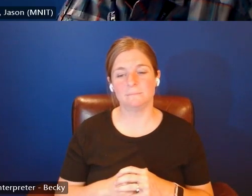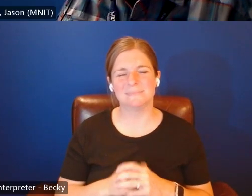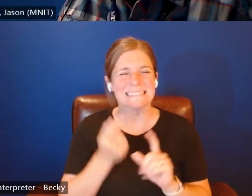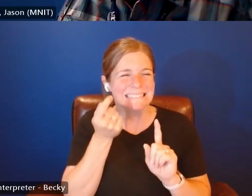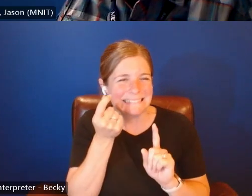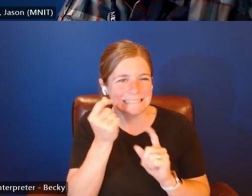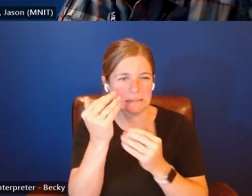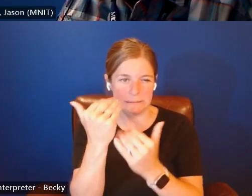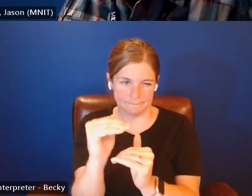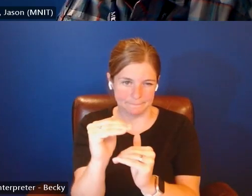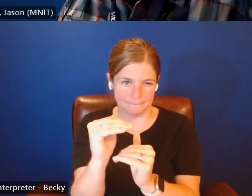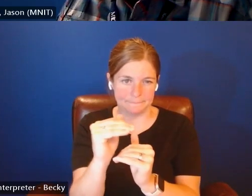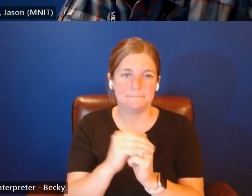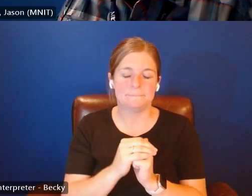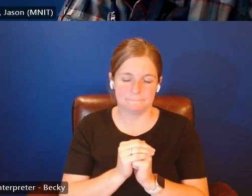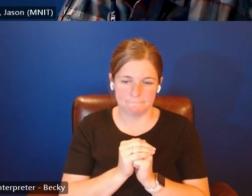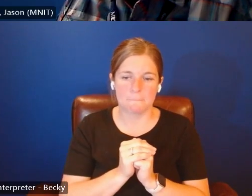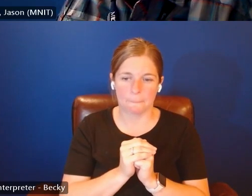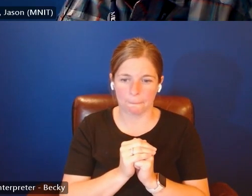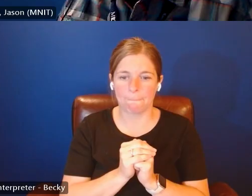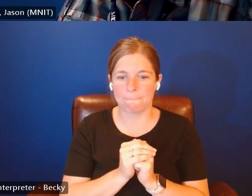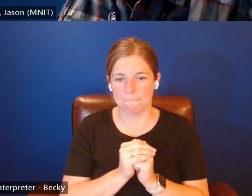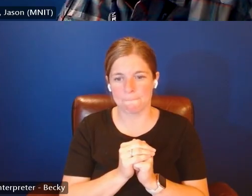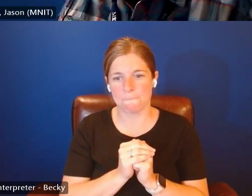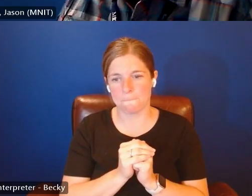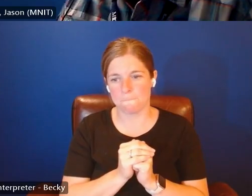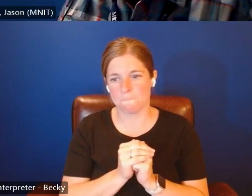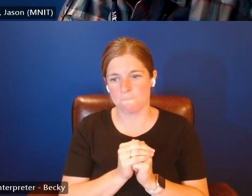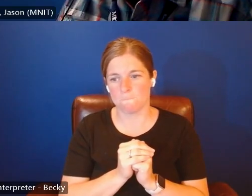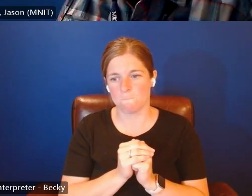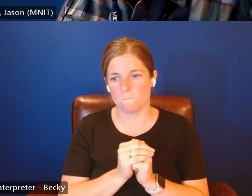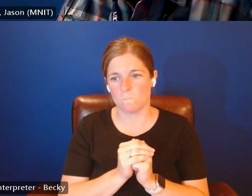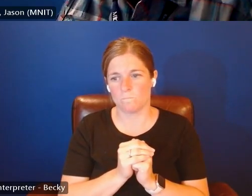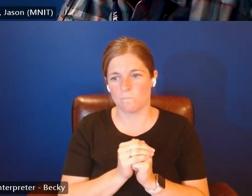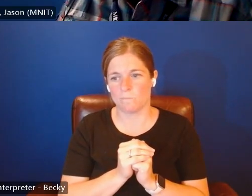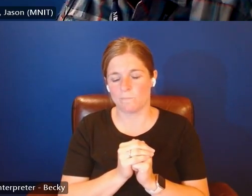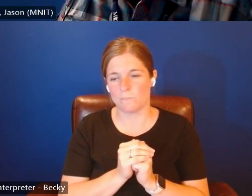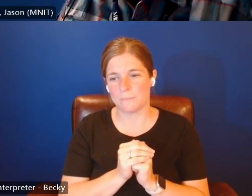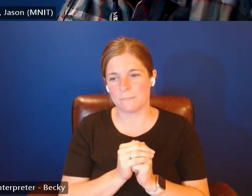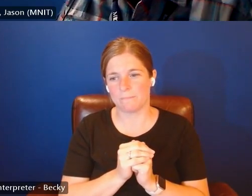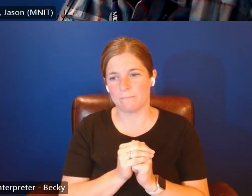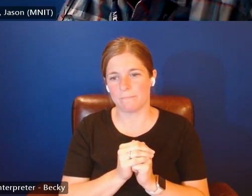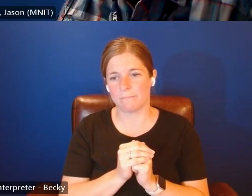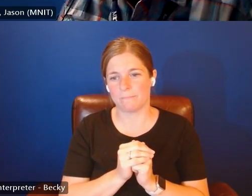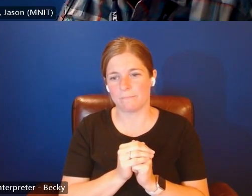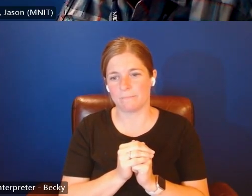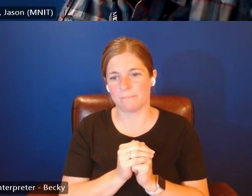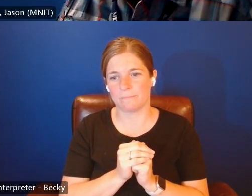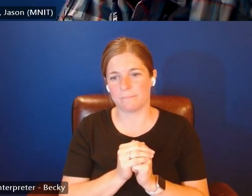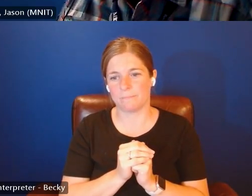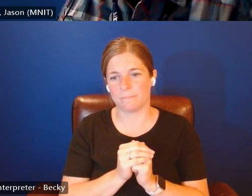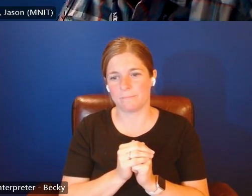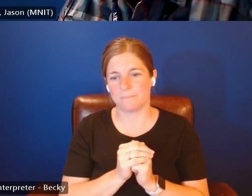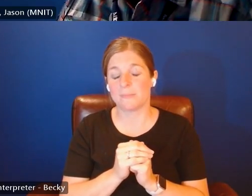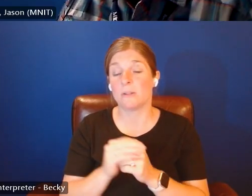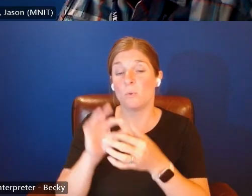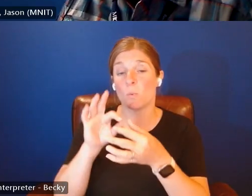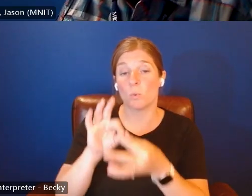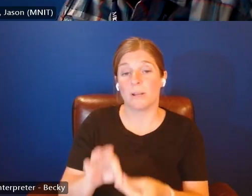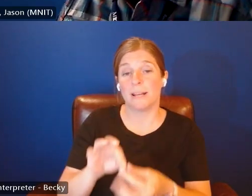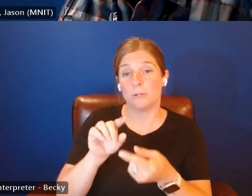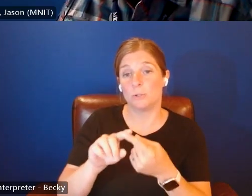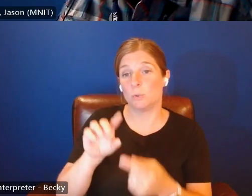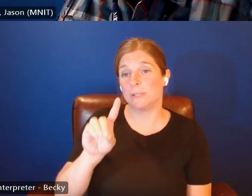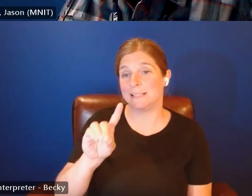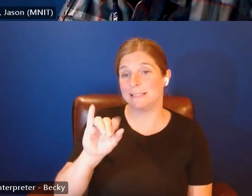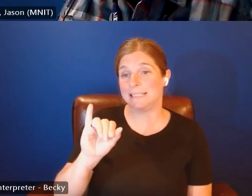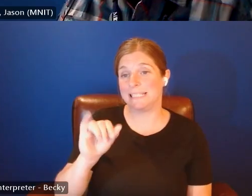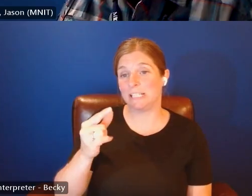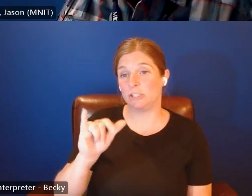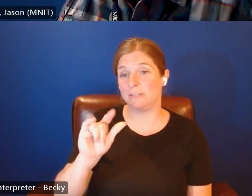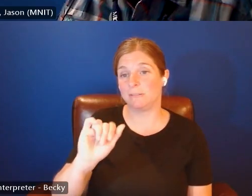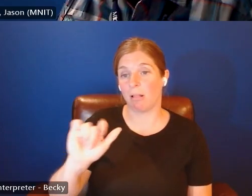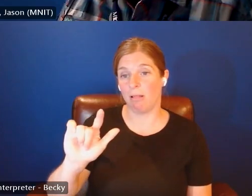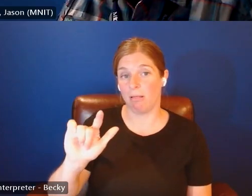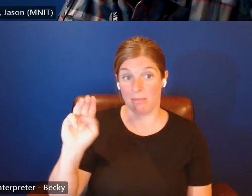And in terms of maps digitally on the online, that's one area,